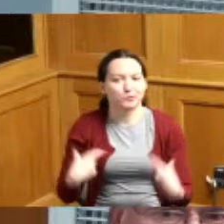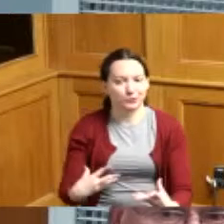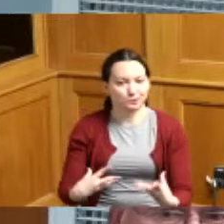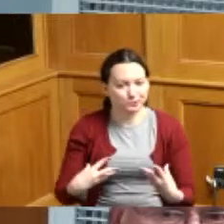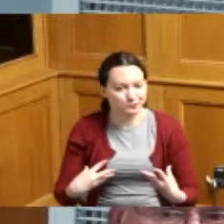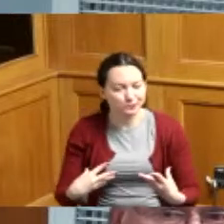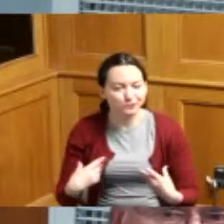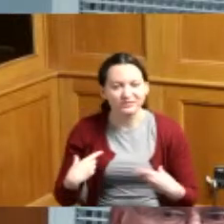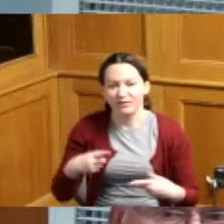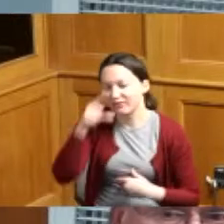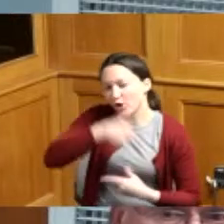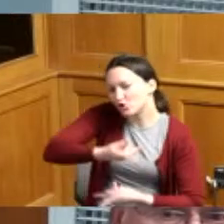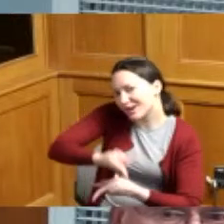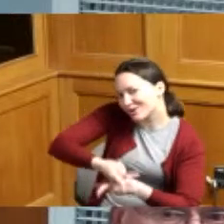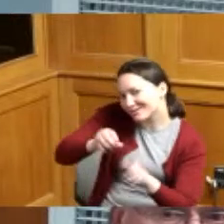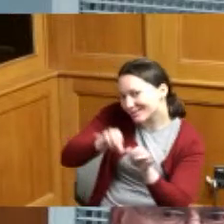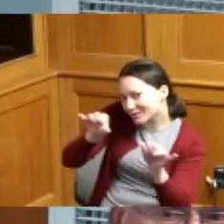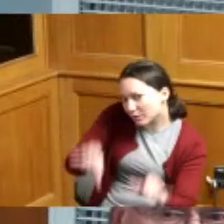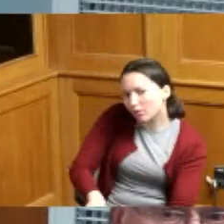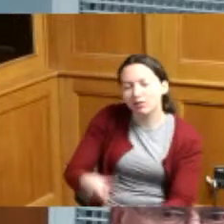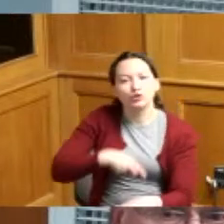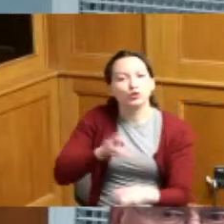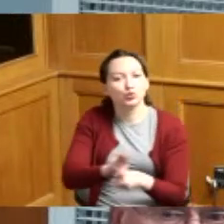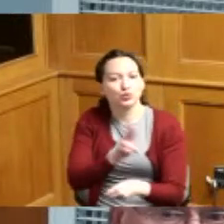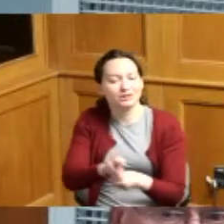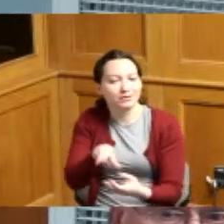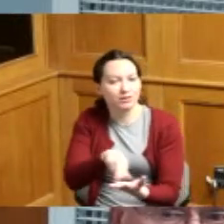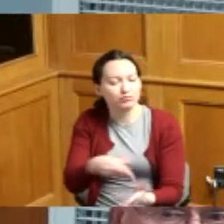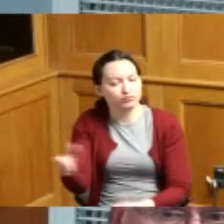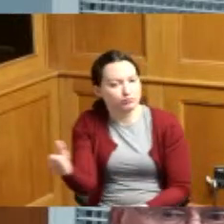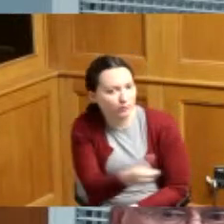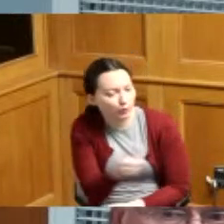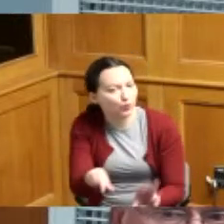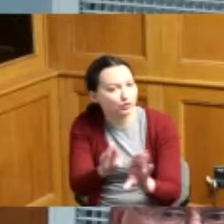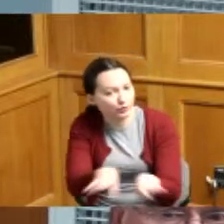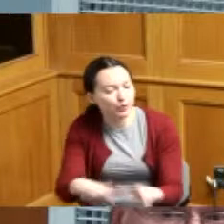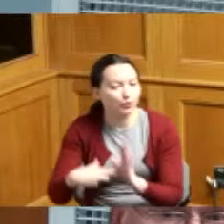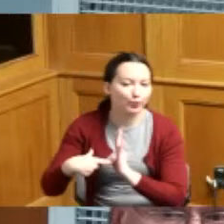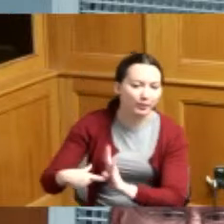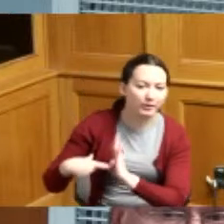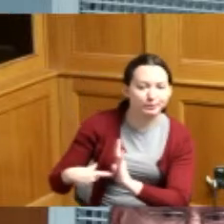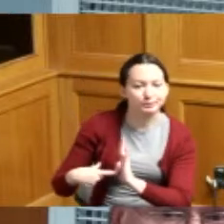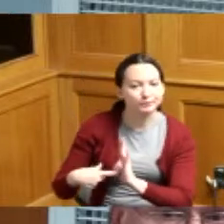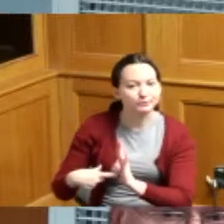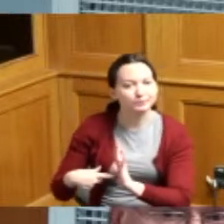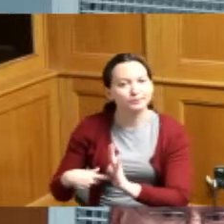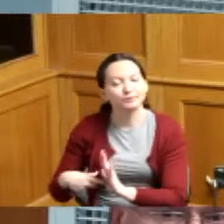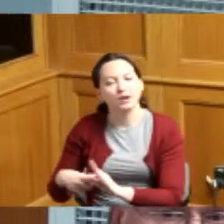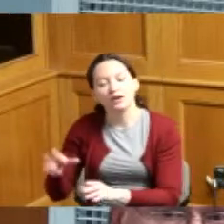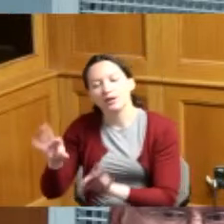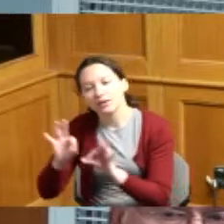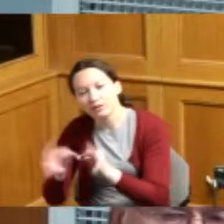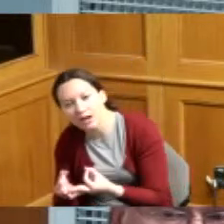and we use that those contracts to transport those children on behalf of relative caretakers and also